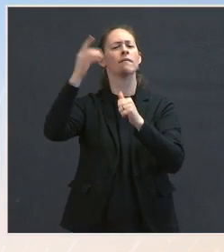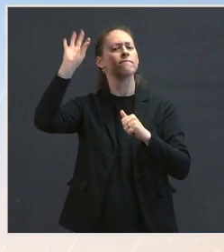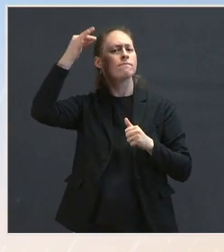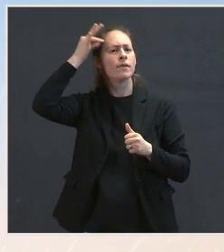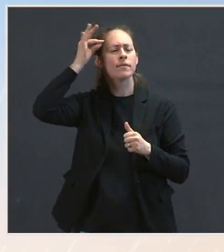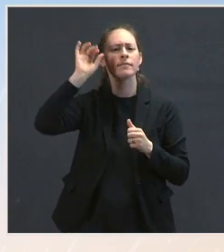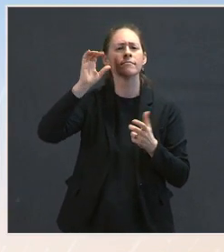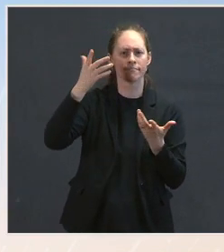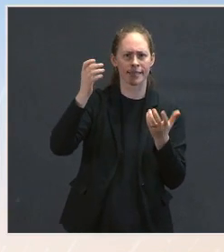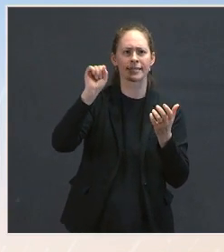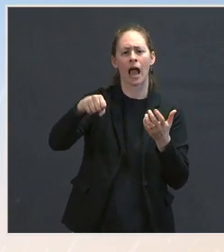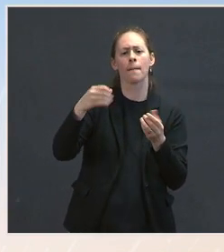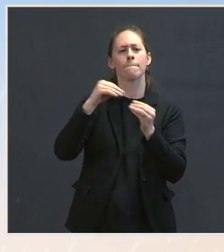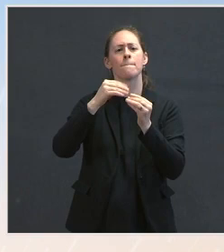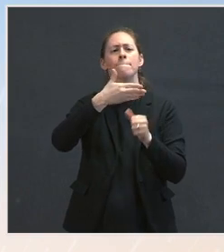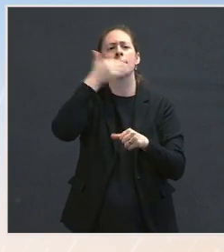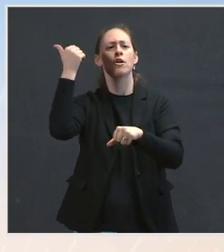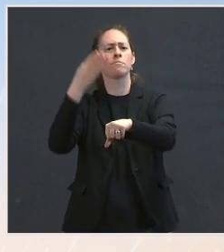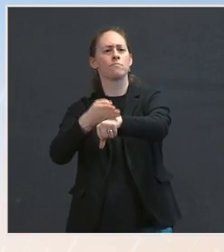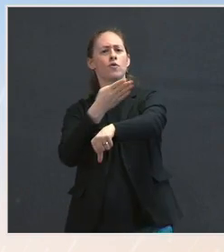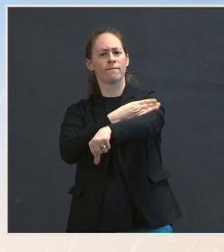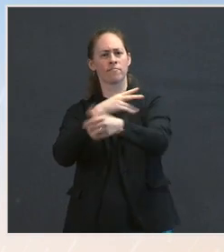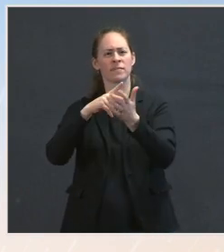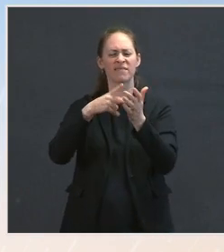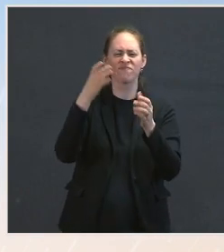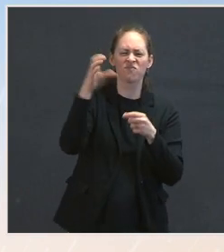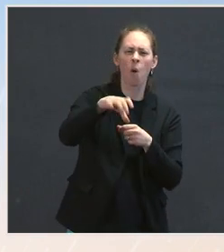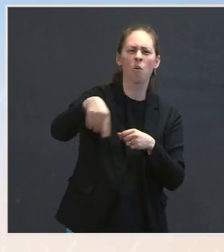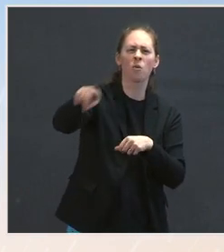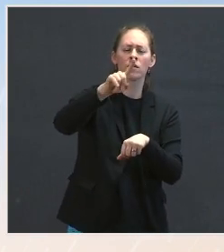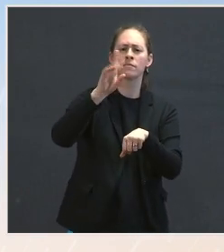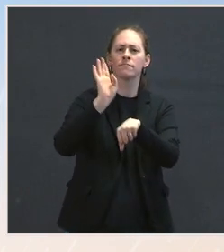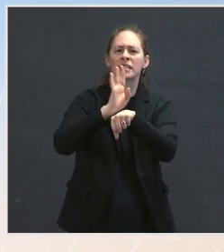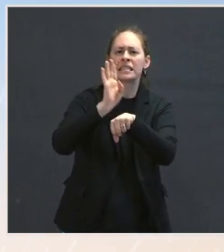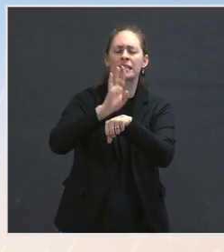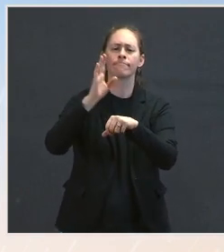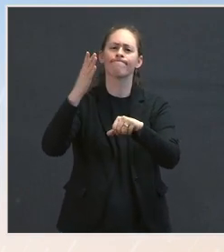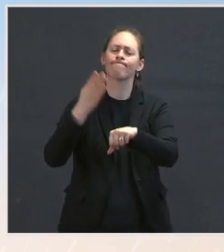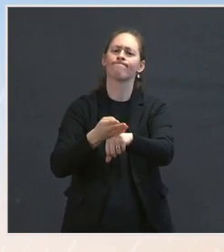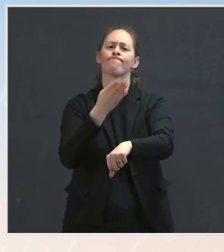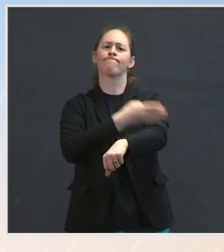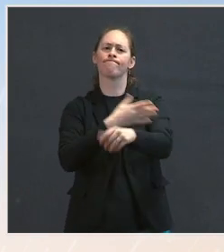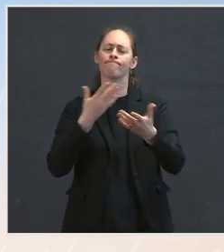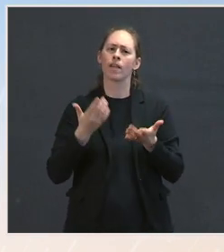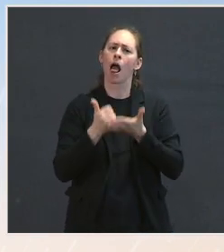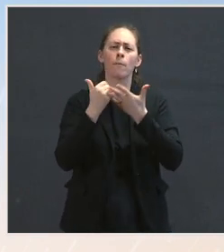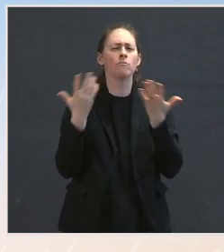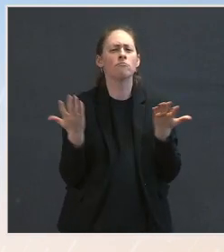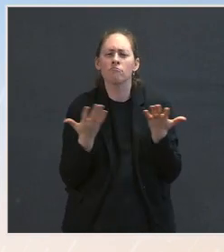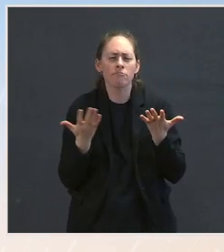there to better prepare? Ms. Psaki: Well, let me first say that he'll be traveling for most of the day with the governor,